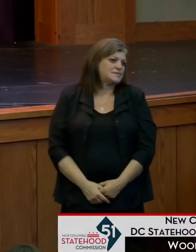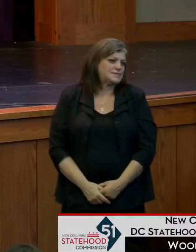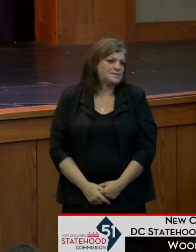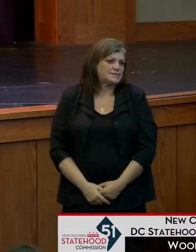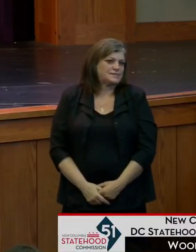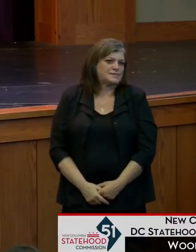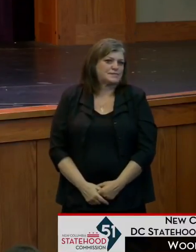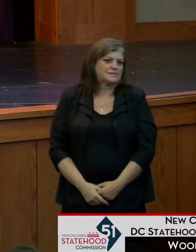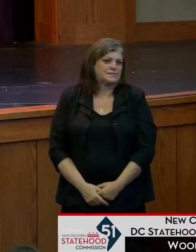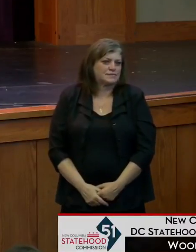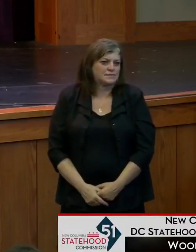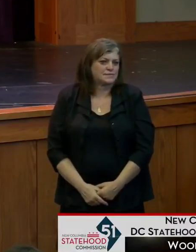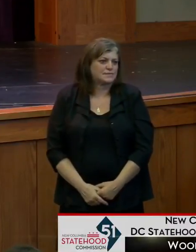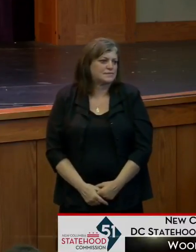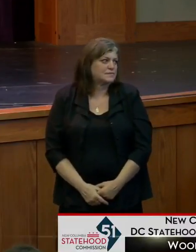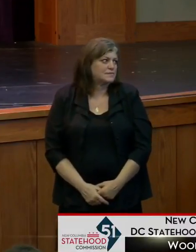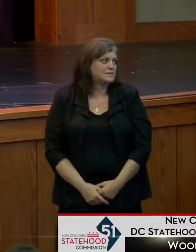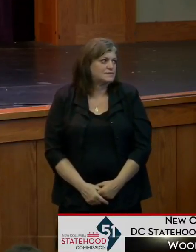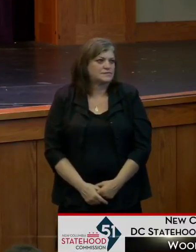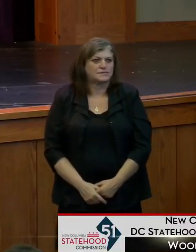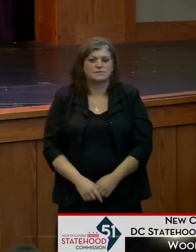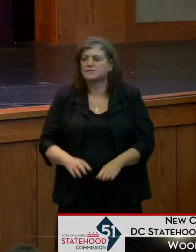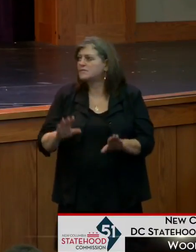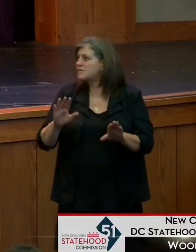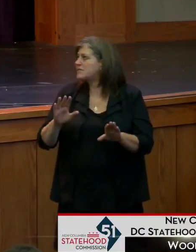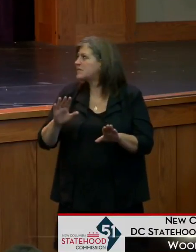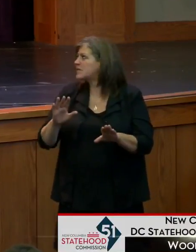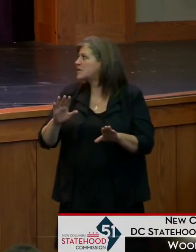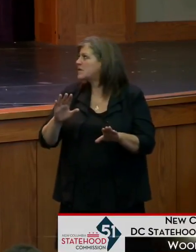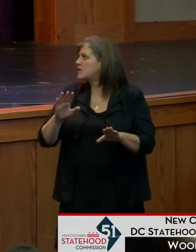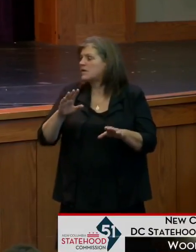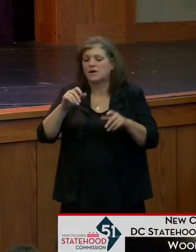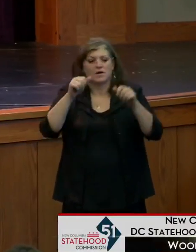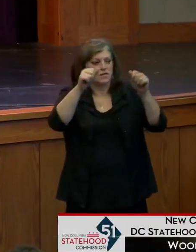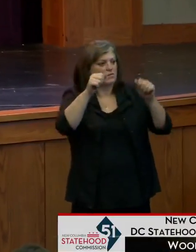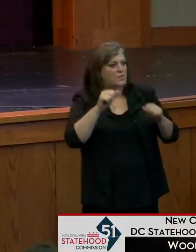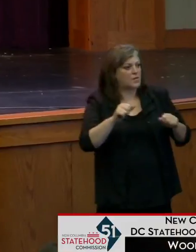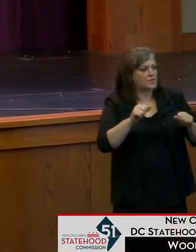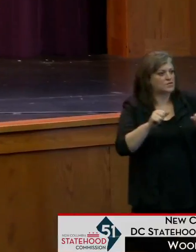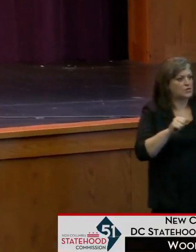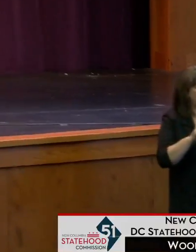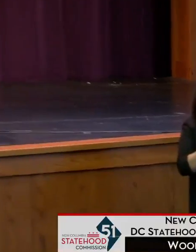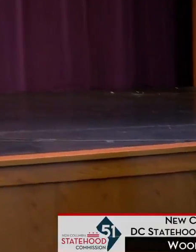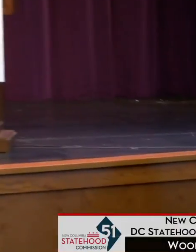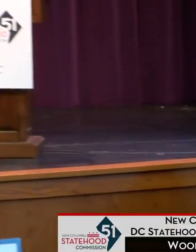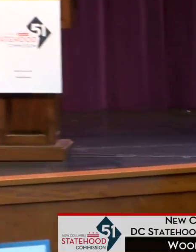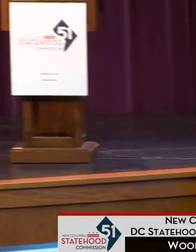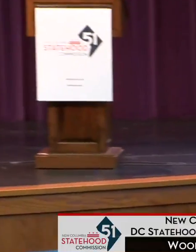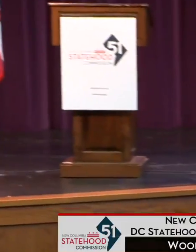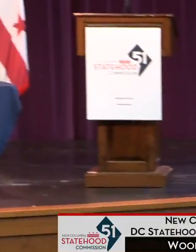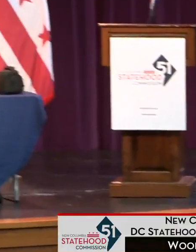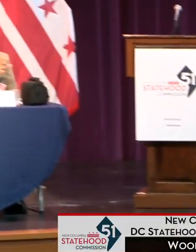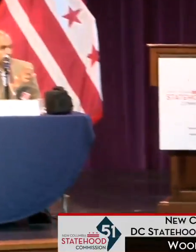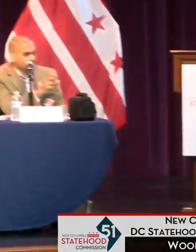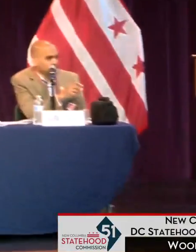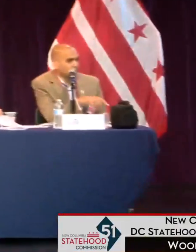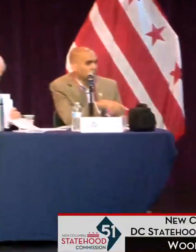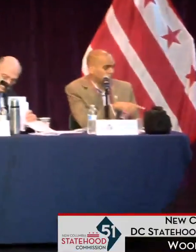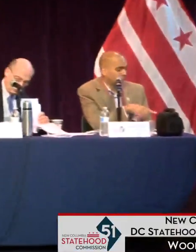JUST A QUICK NOTE, ON THE POSTER THAT WE ACTUALLY DISTRIBUTED, ED'S PICTURE IS ON IT.